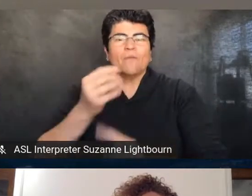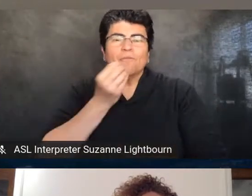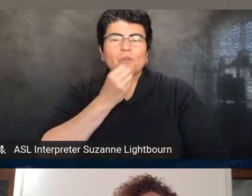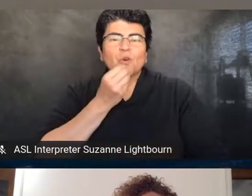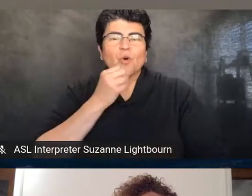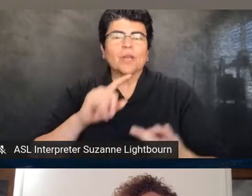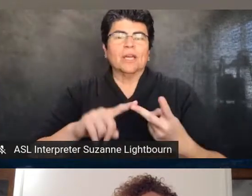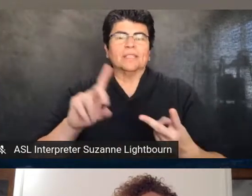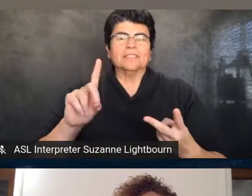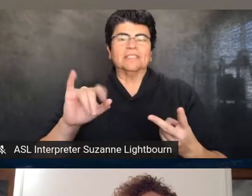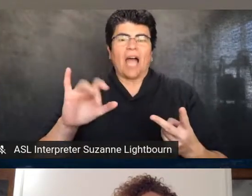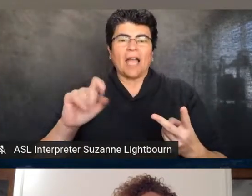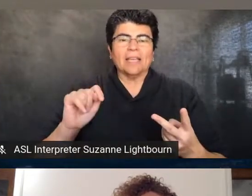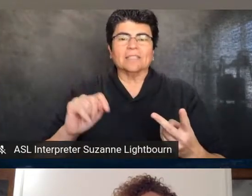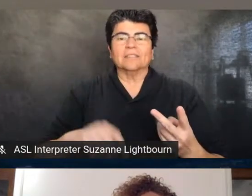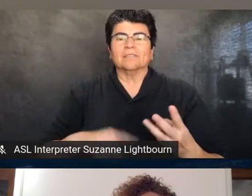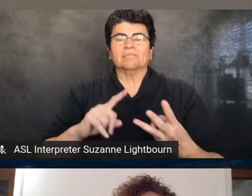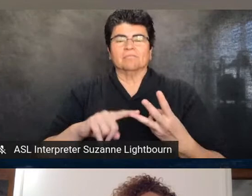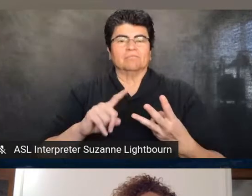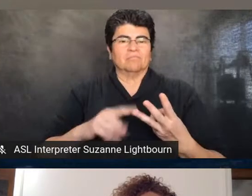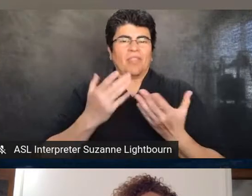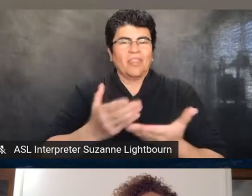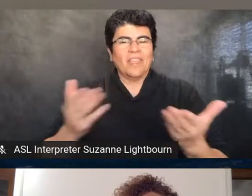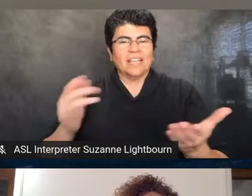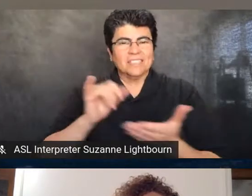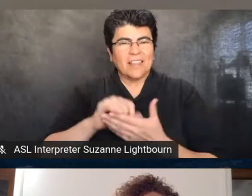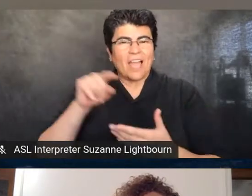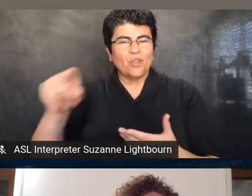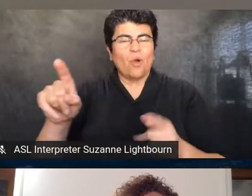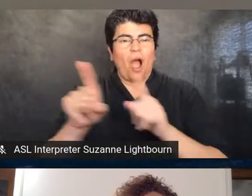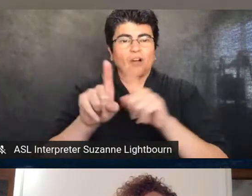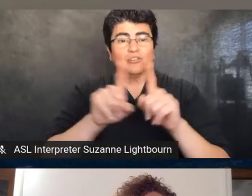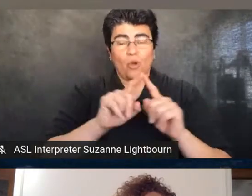and the things that you also work on spiritually.